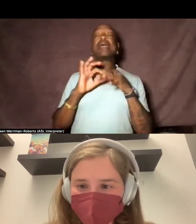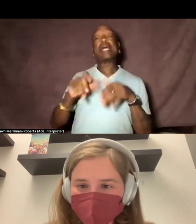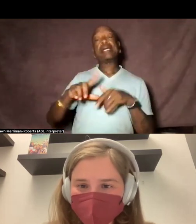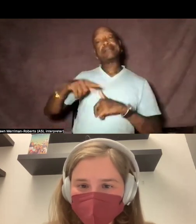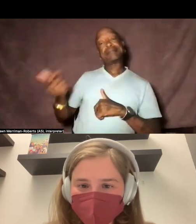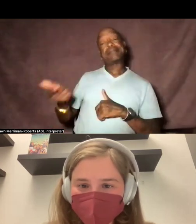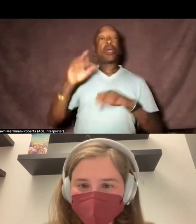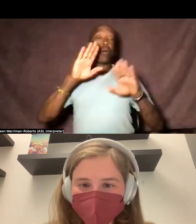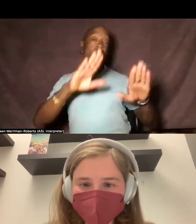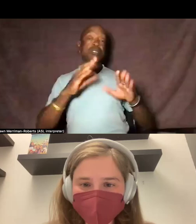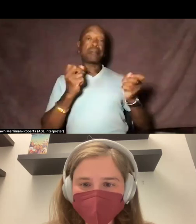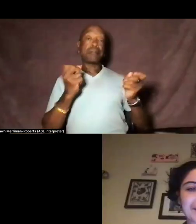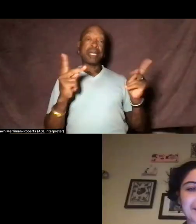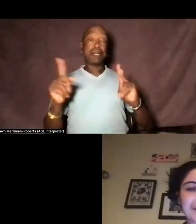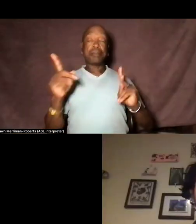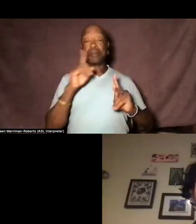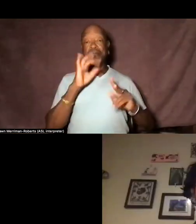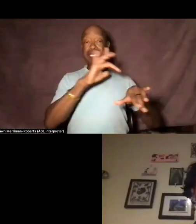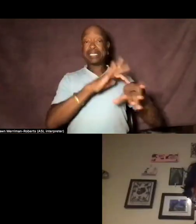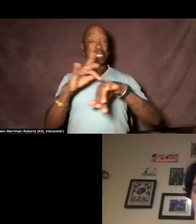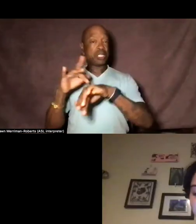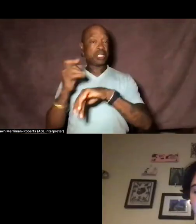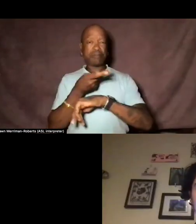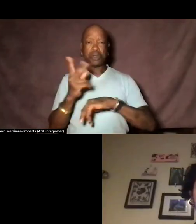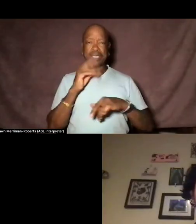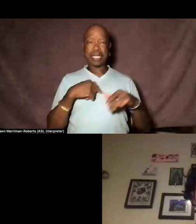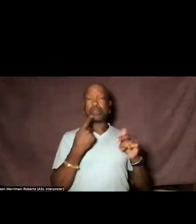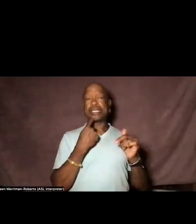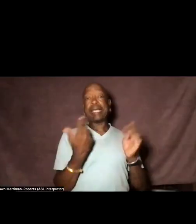folks have kind of touched on some of the things that I'm going to say already really showing the